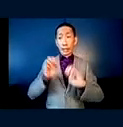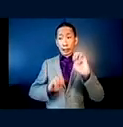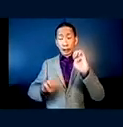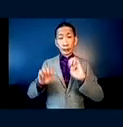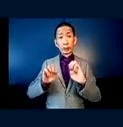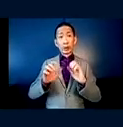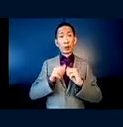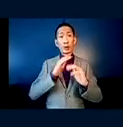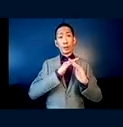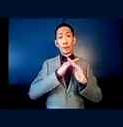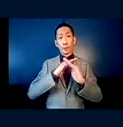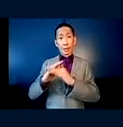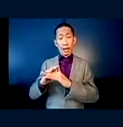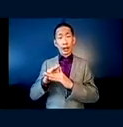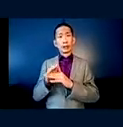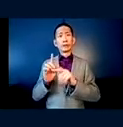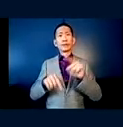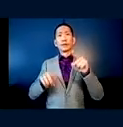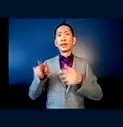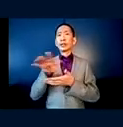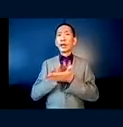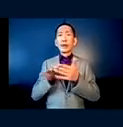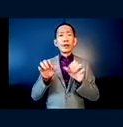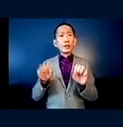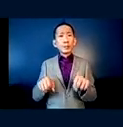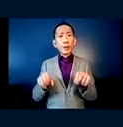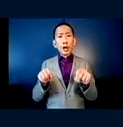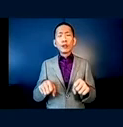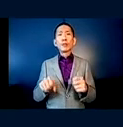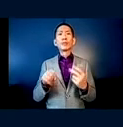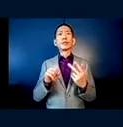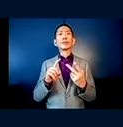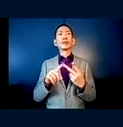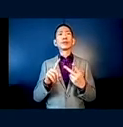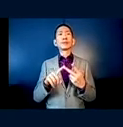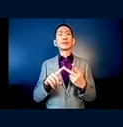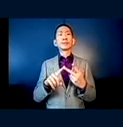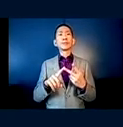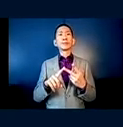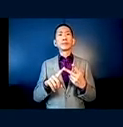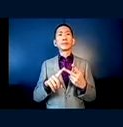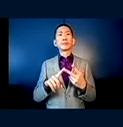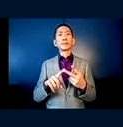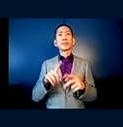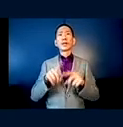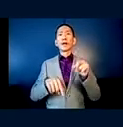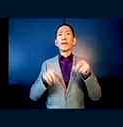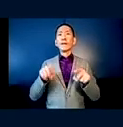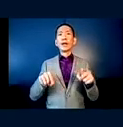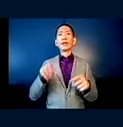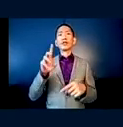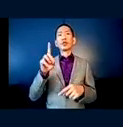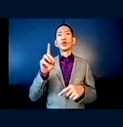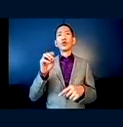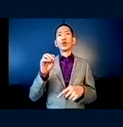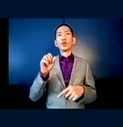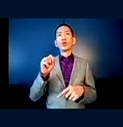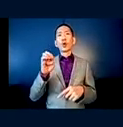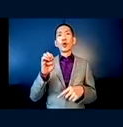WE HAVE THREE EXPERIMENTS WHICH HAVE VARIOUS COMBINATIONS